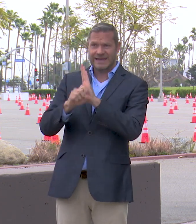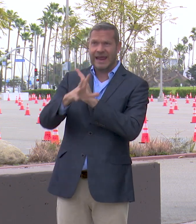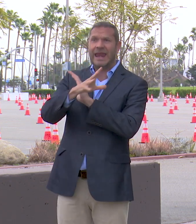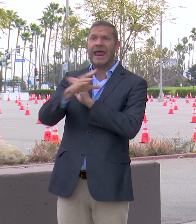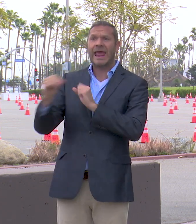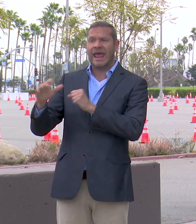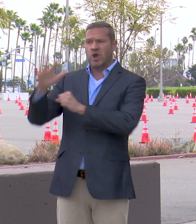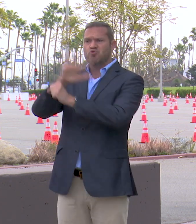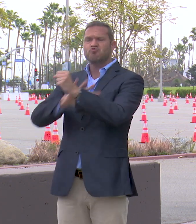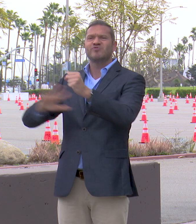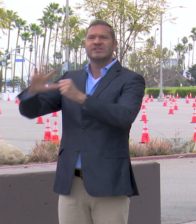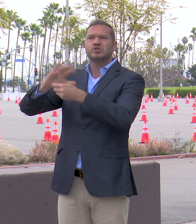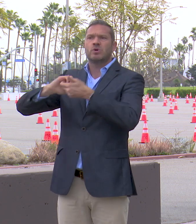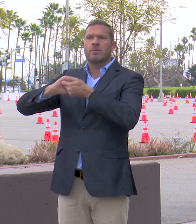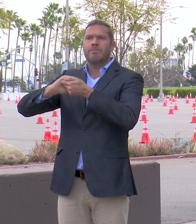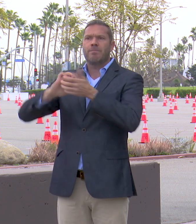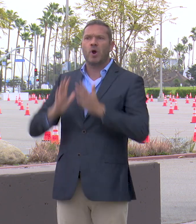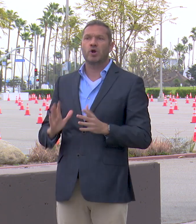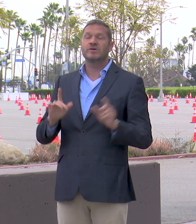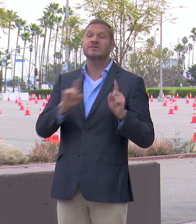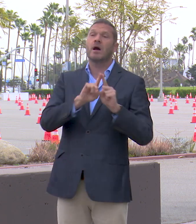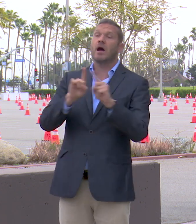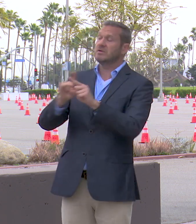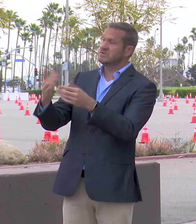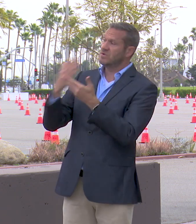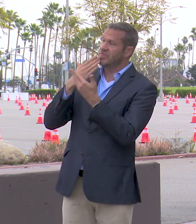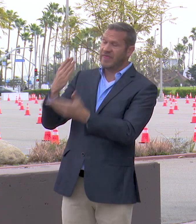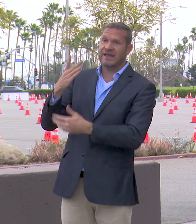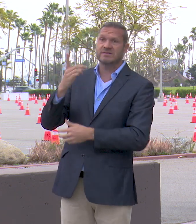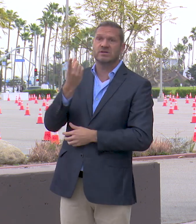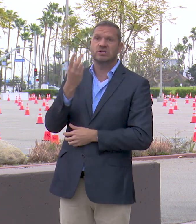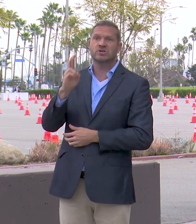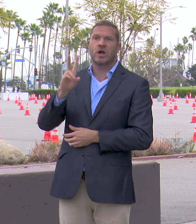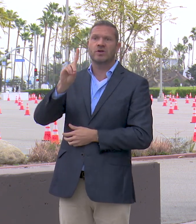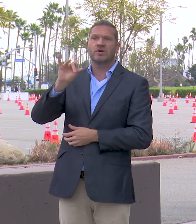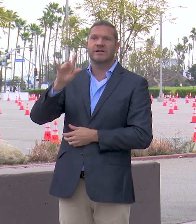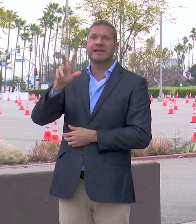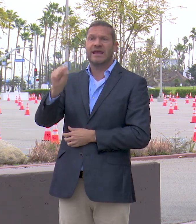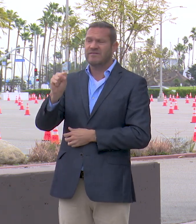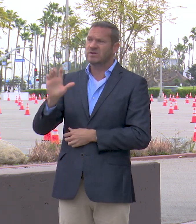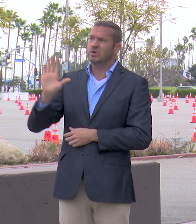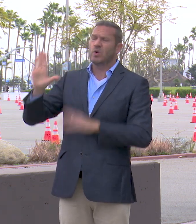I also want to thank Dr. Davis for your incredible leadership.